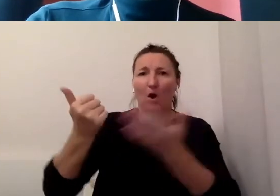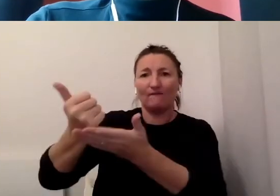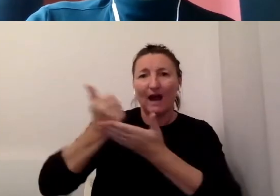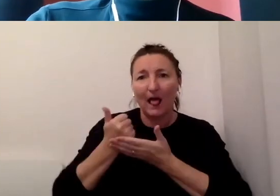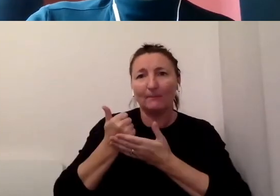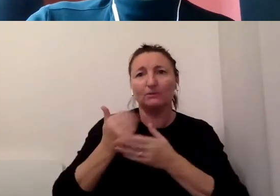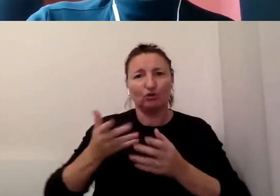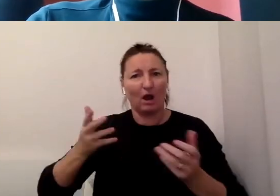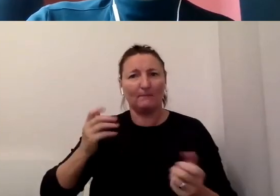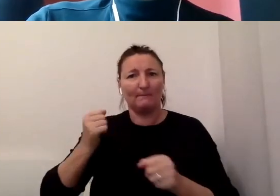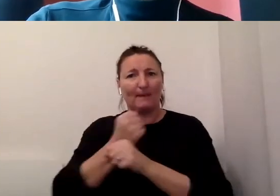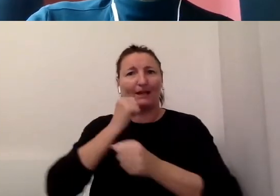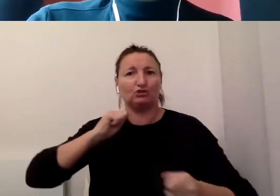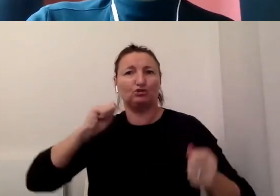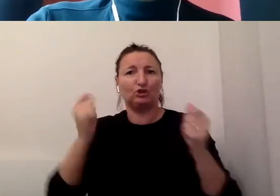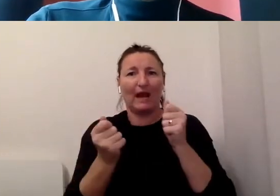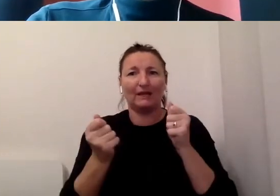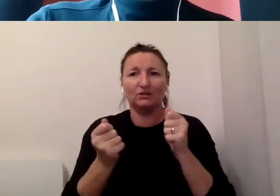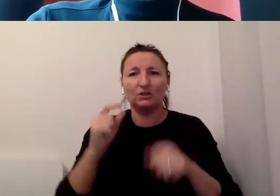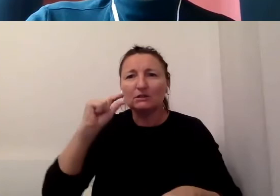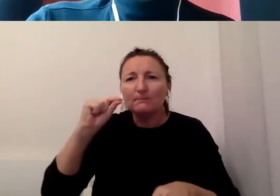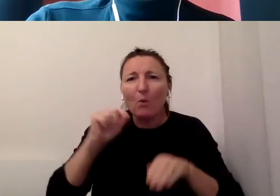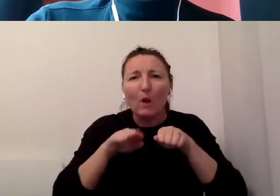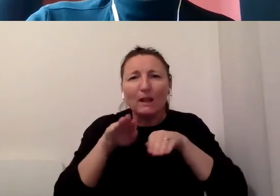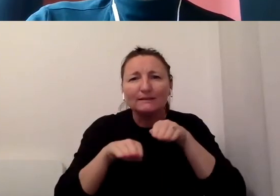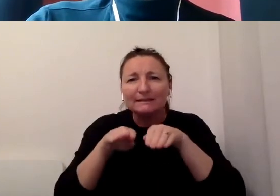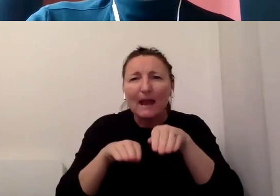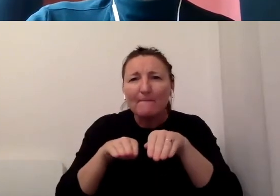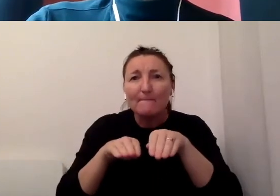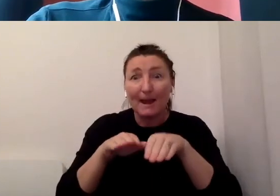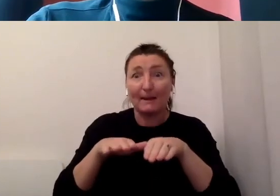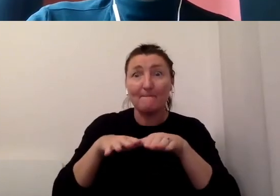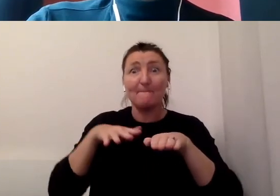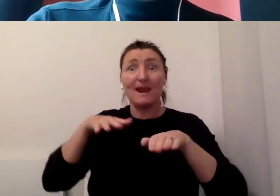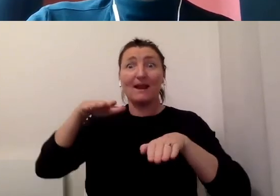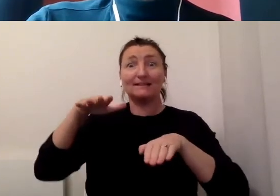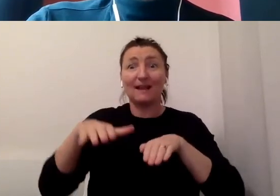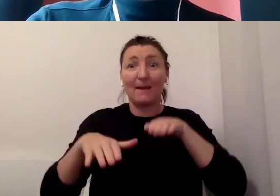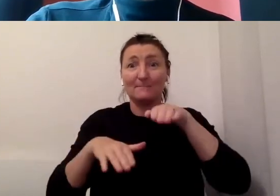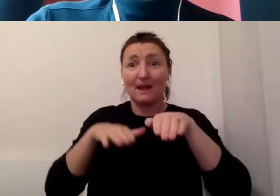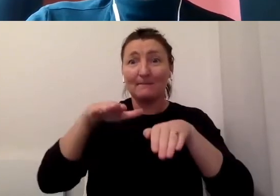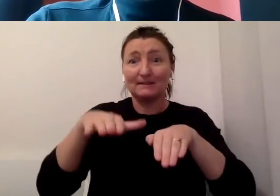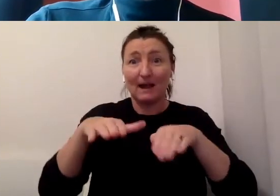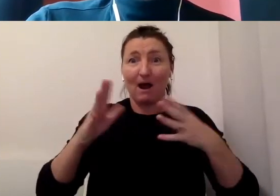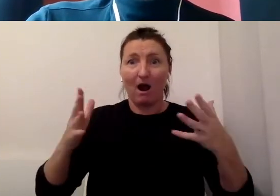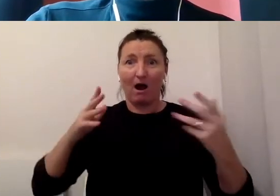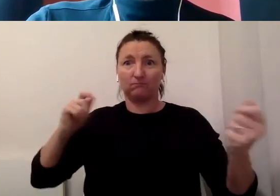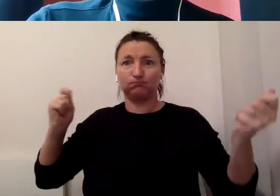like taking small steps which lead to big steps and then eventually like lots of things